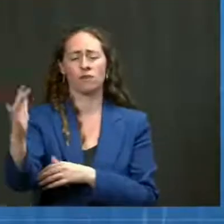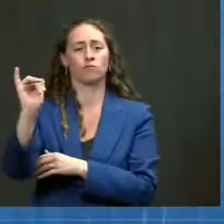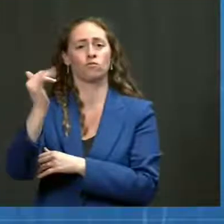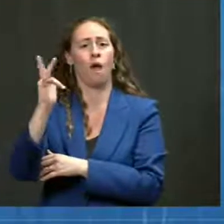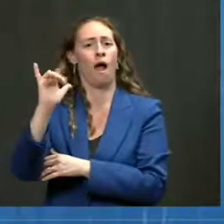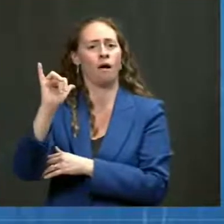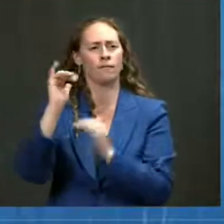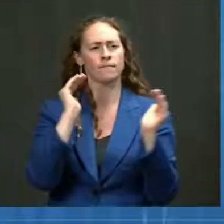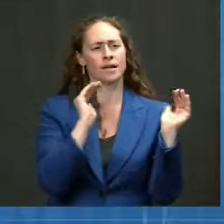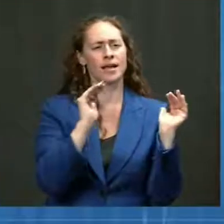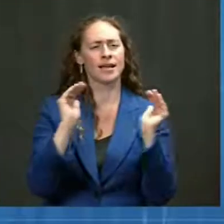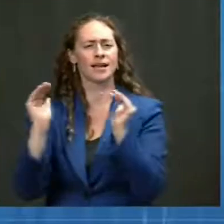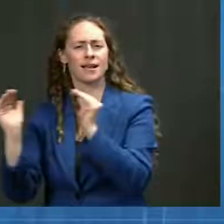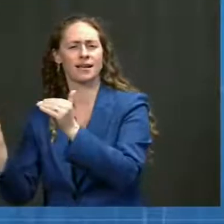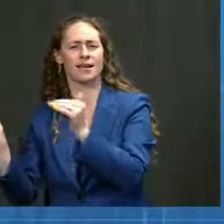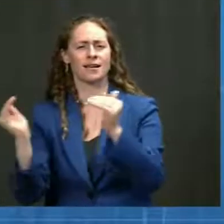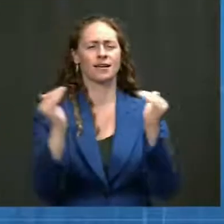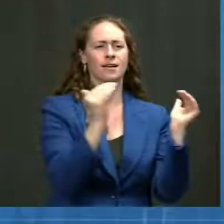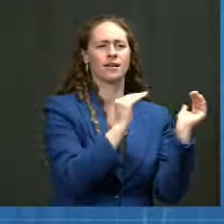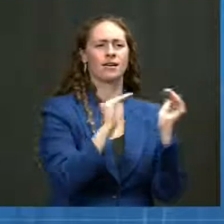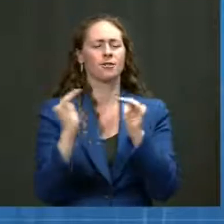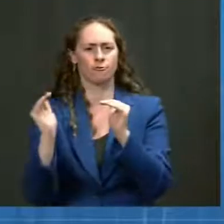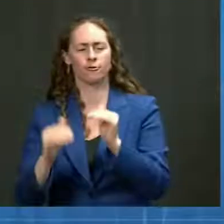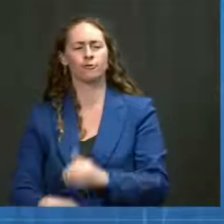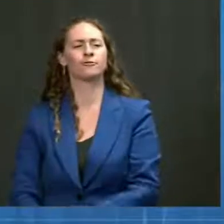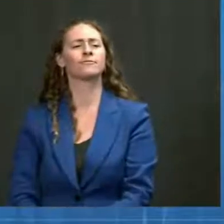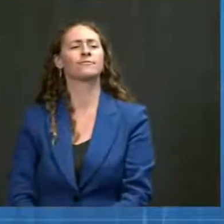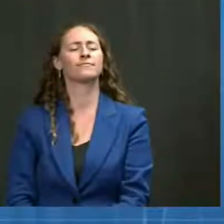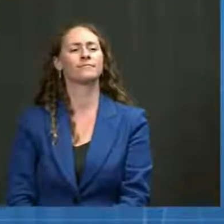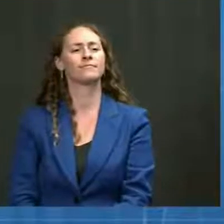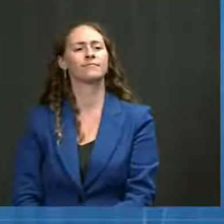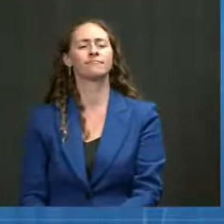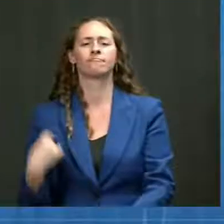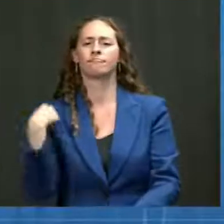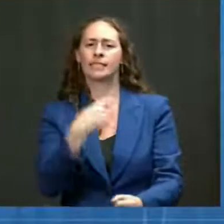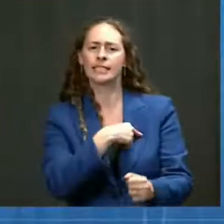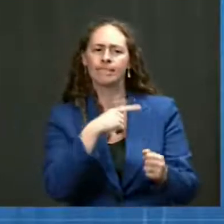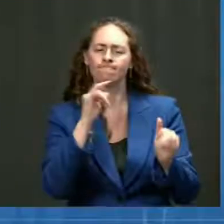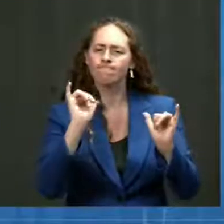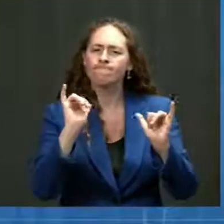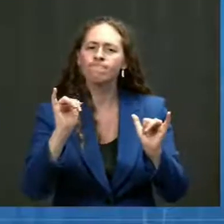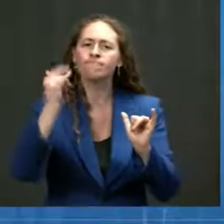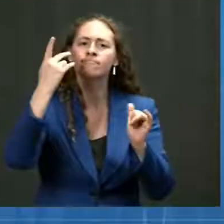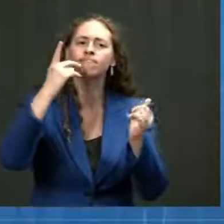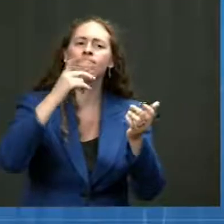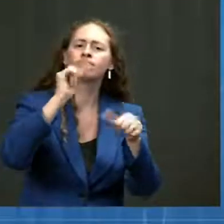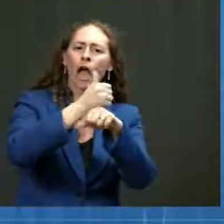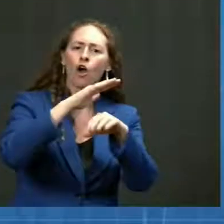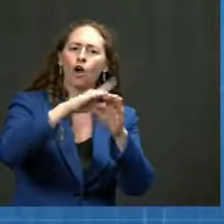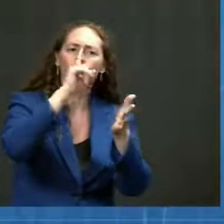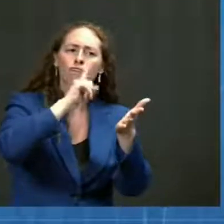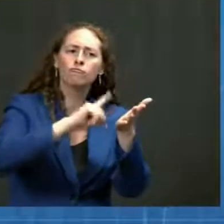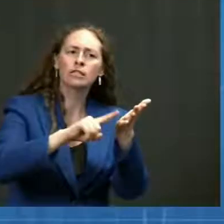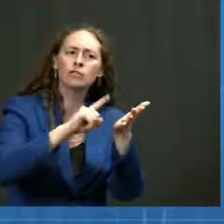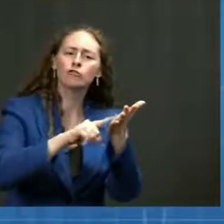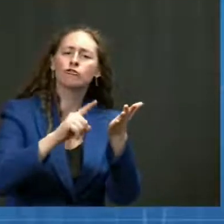ACROSS 18 STATES BETWEEN MARCH AND MID JULY. THIS REPORT COMPARES VACCINE EFFECTIVENESS AGAINST